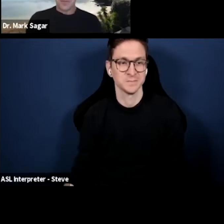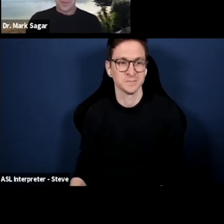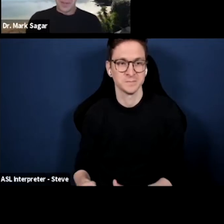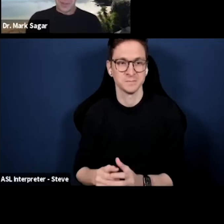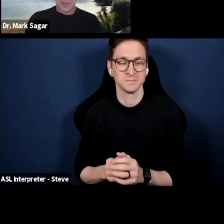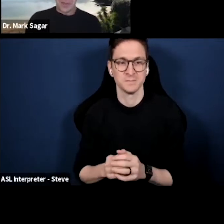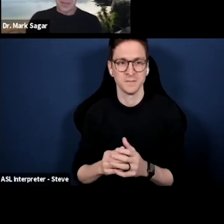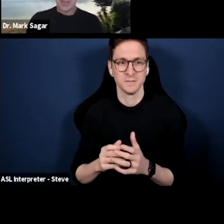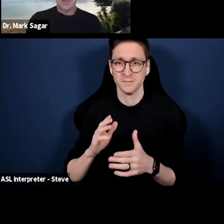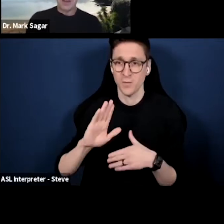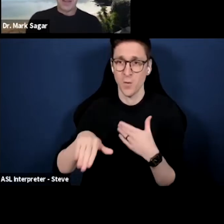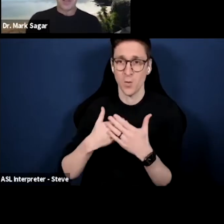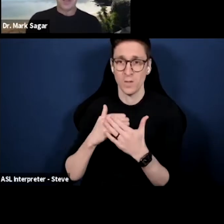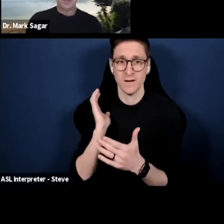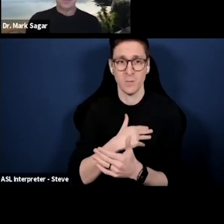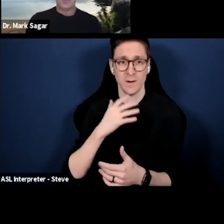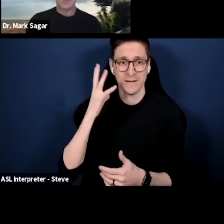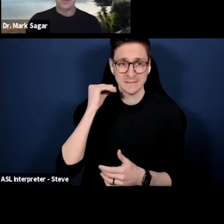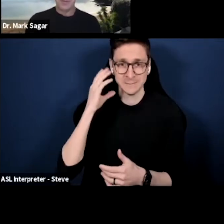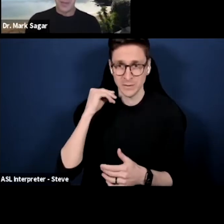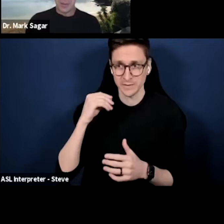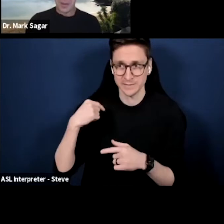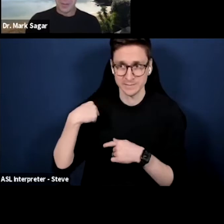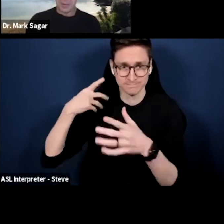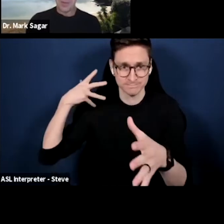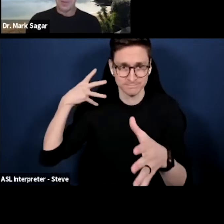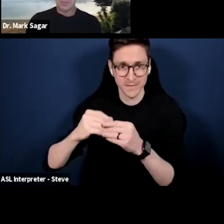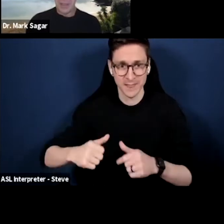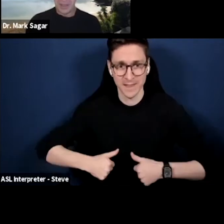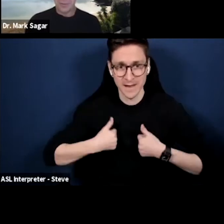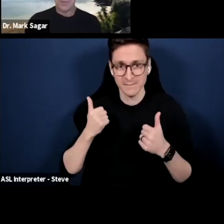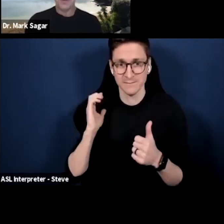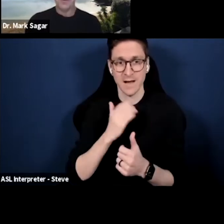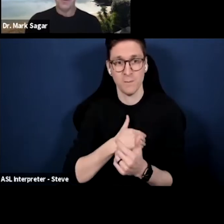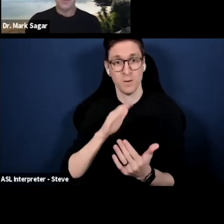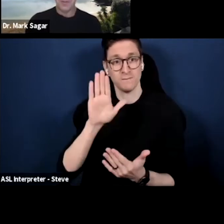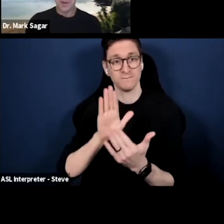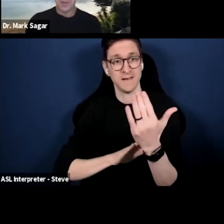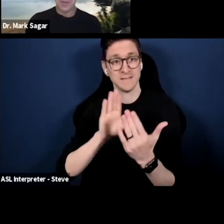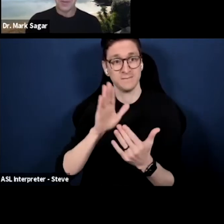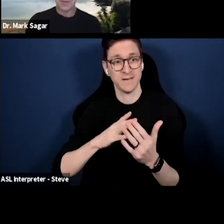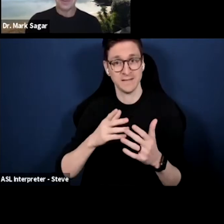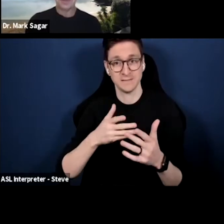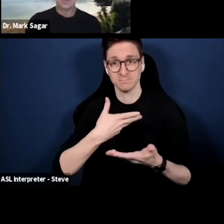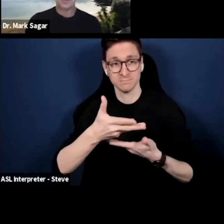face-to-face interaction fills many of our most meaningful moments